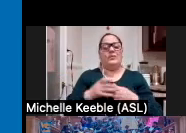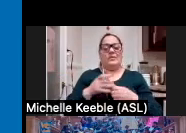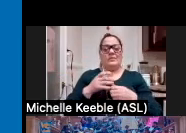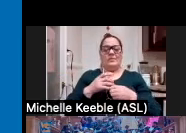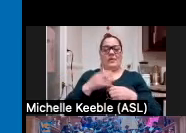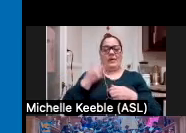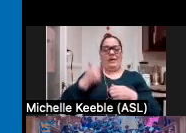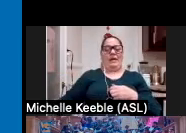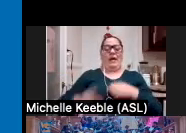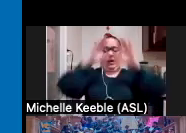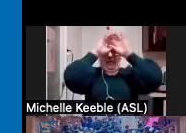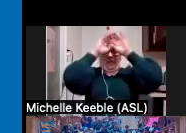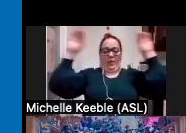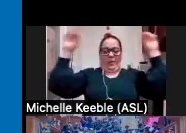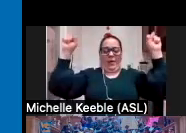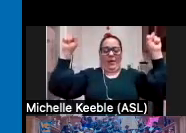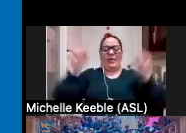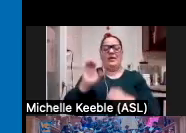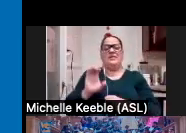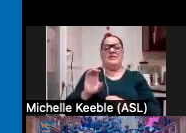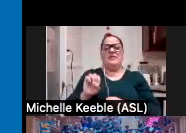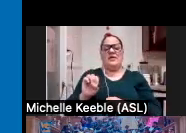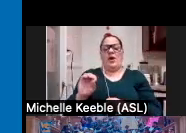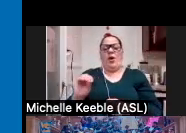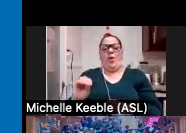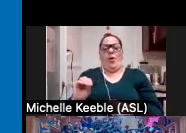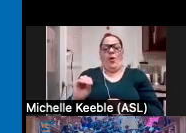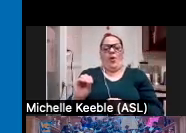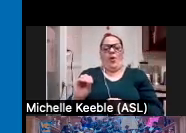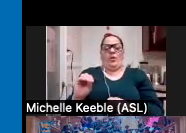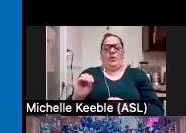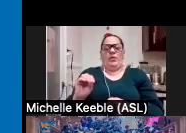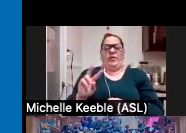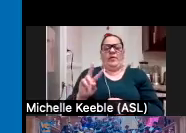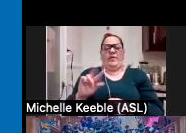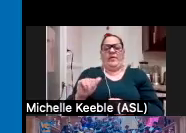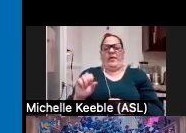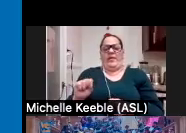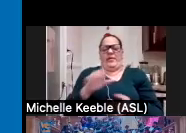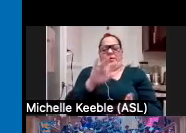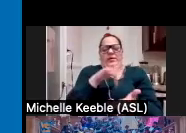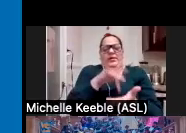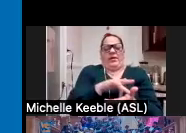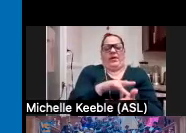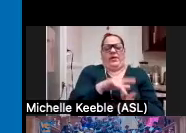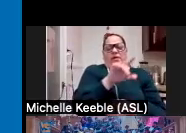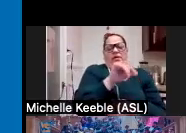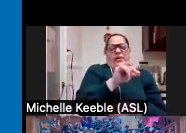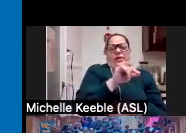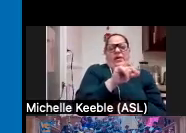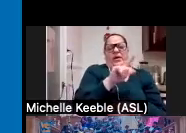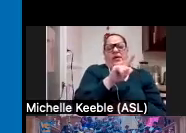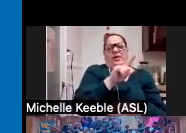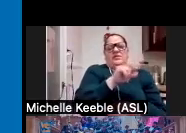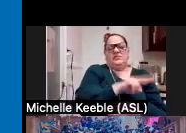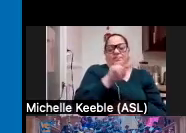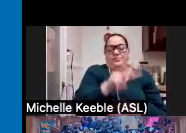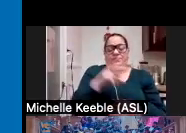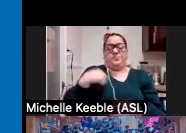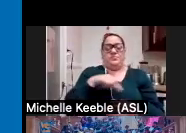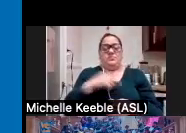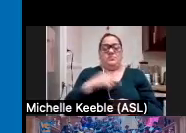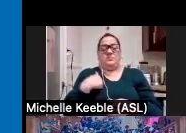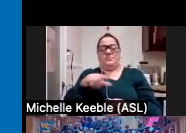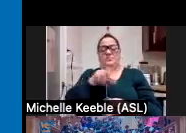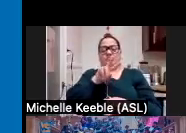I'm the president and CEO of the Viscardi Center since 2022. Um, but before that, I spent 29 years